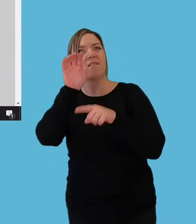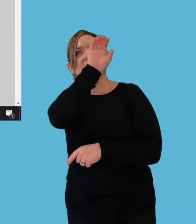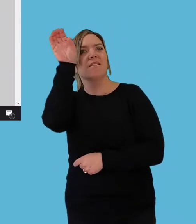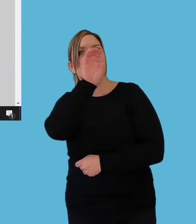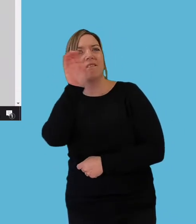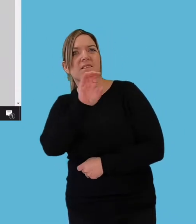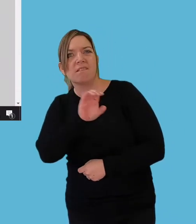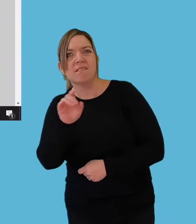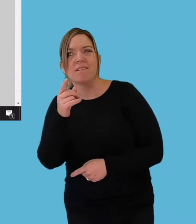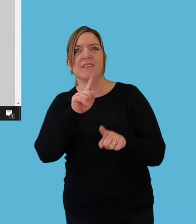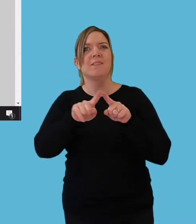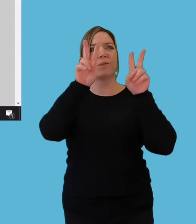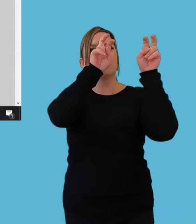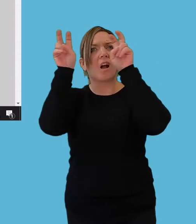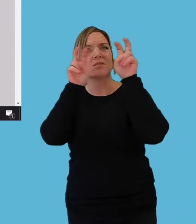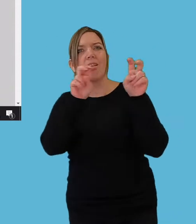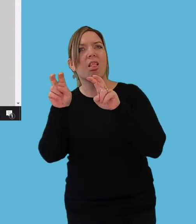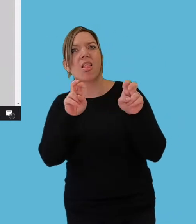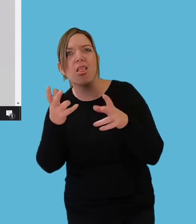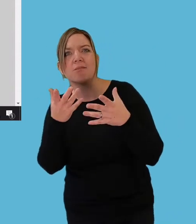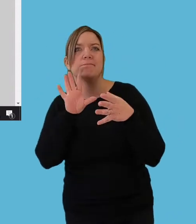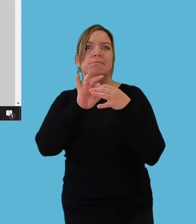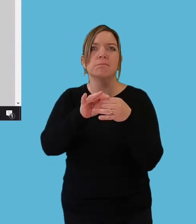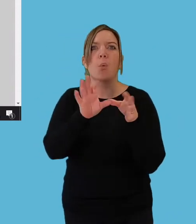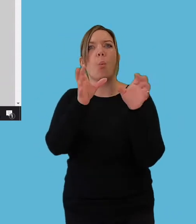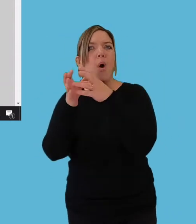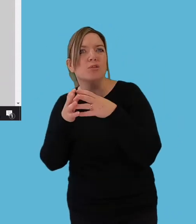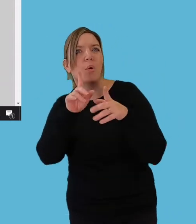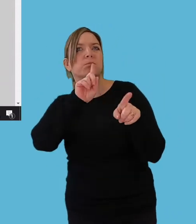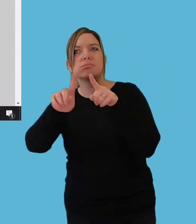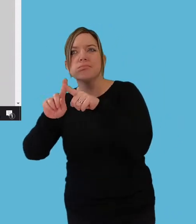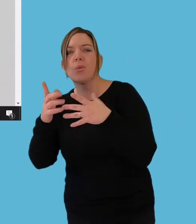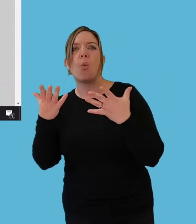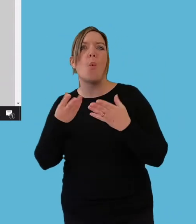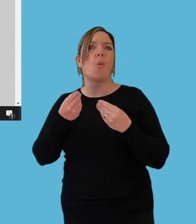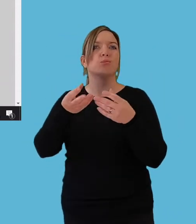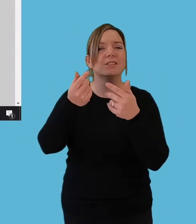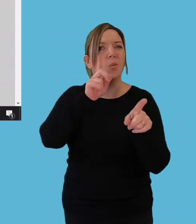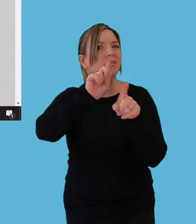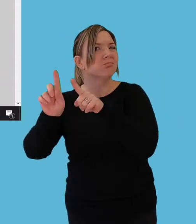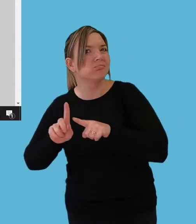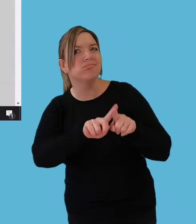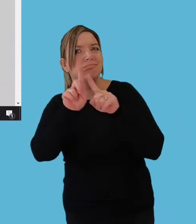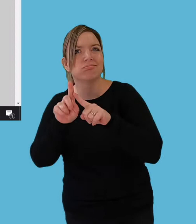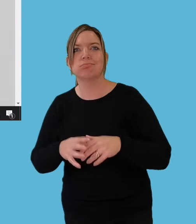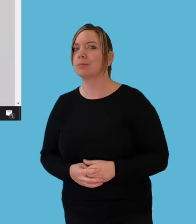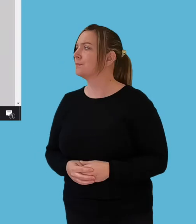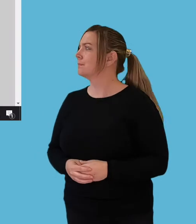and each tile says a different thing, and is related to a different workshop or, erm, a different set of resources.